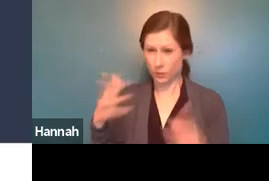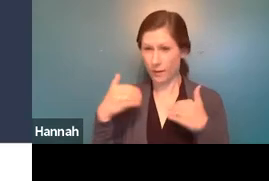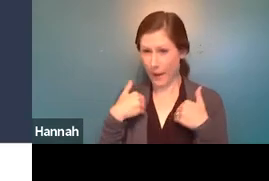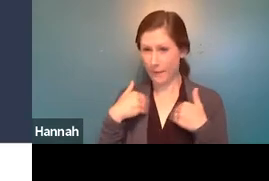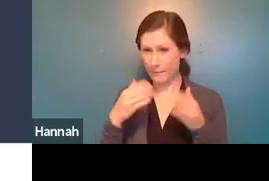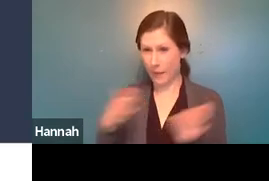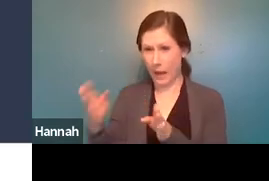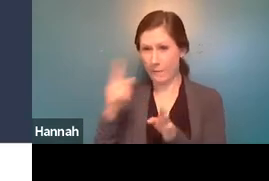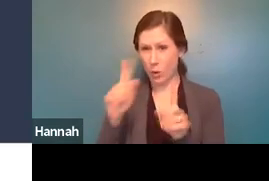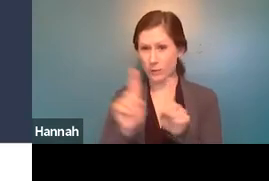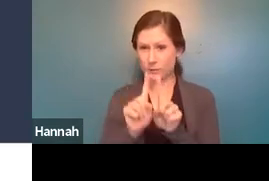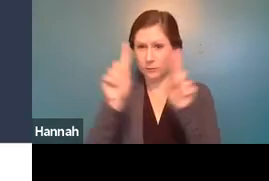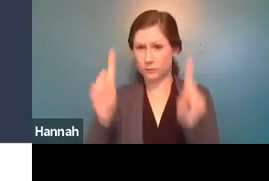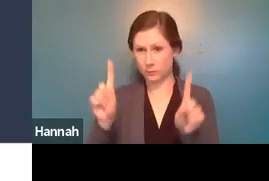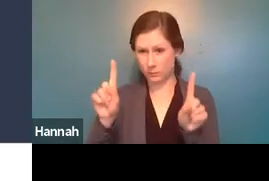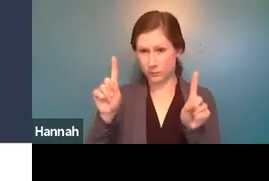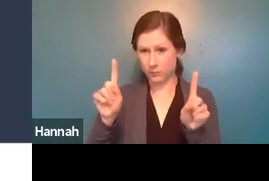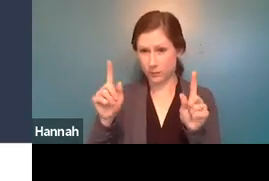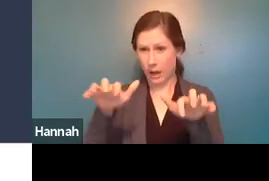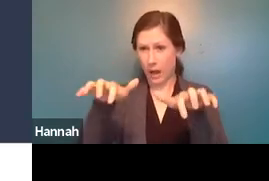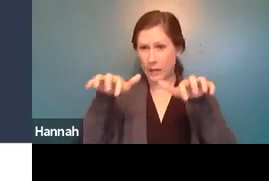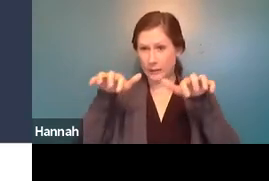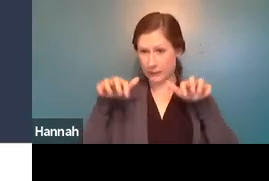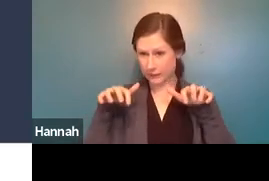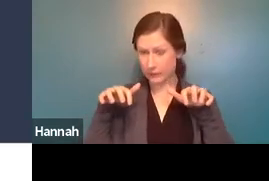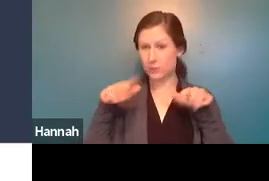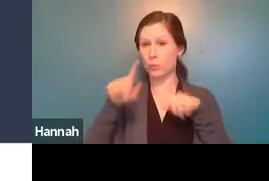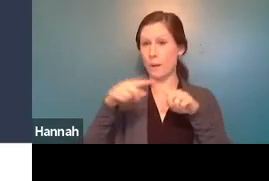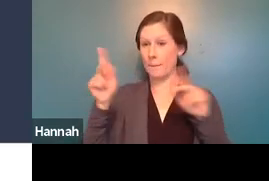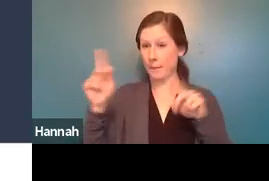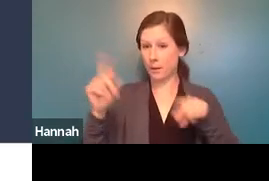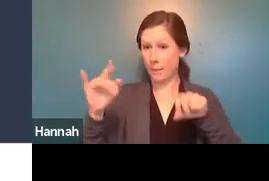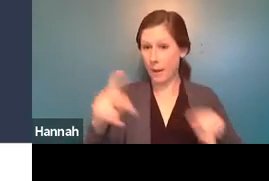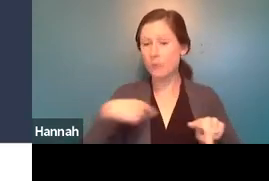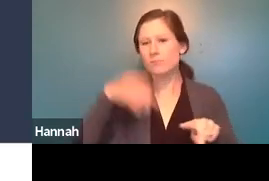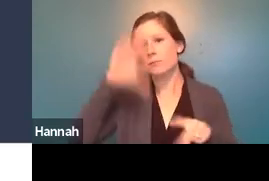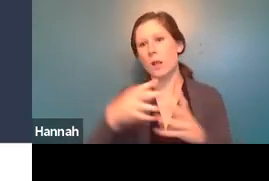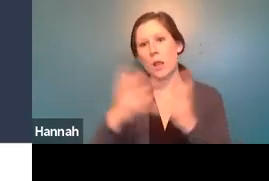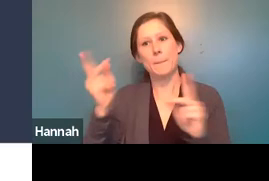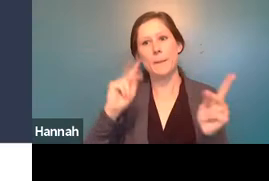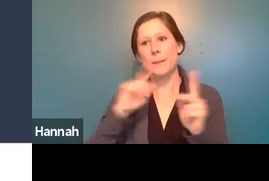people safe when they come back? I know a lot of audiences are apprehensive about coming back into theaters. So how are